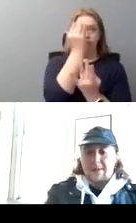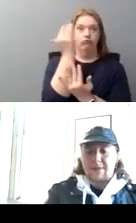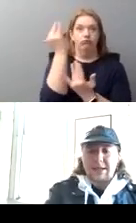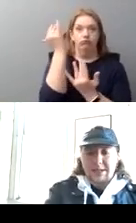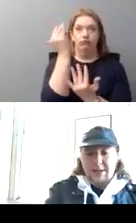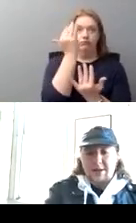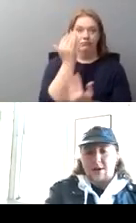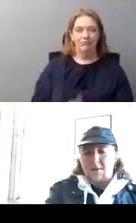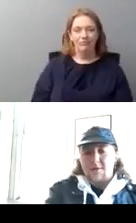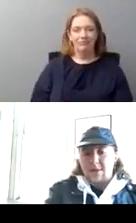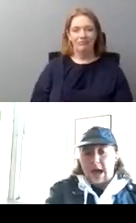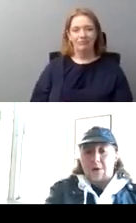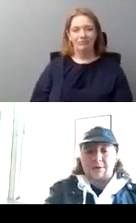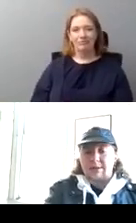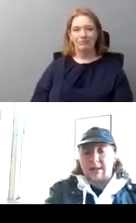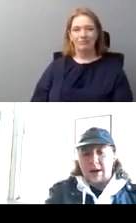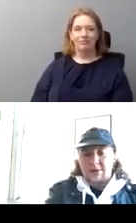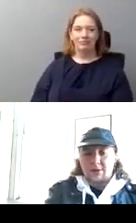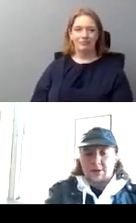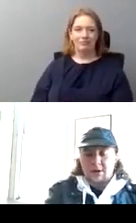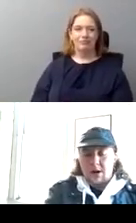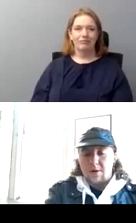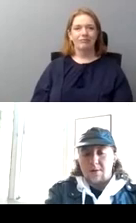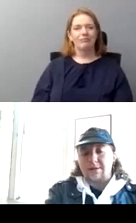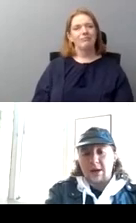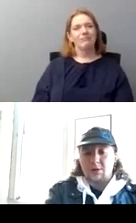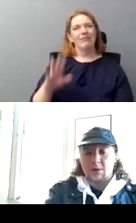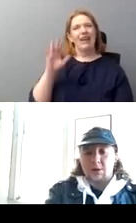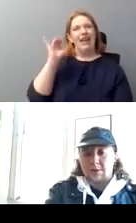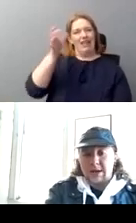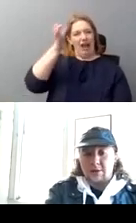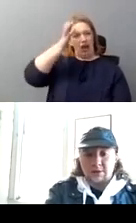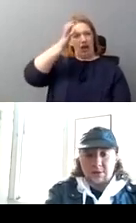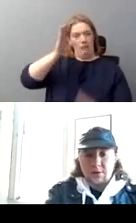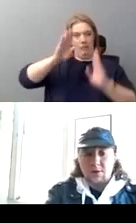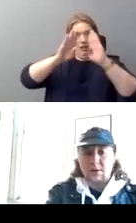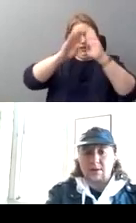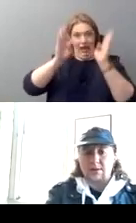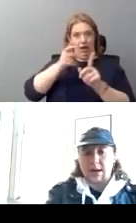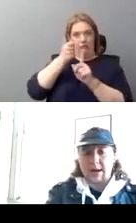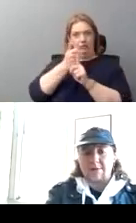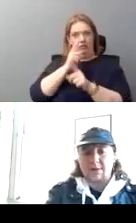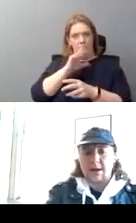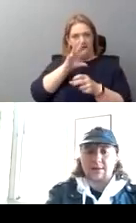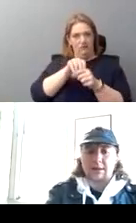The idea of the house as an actor, a teller of tales if you will, is emphasized in